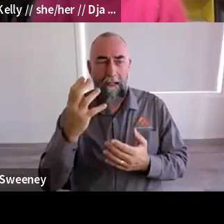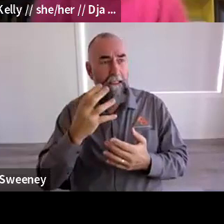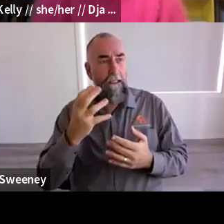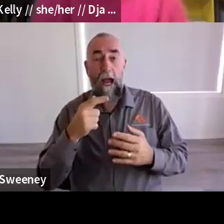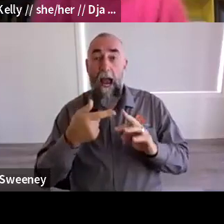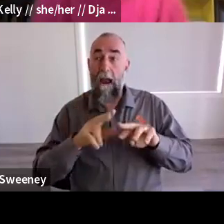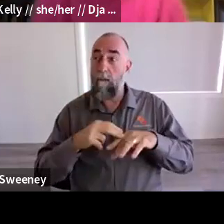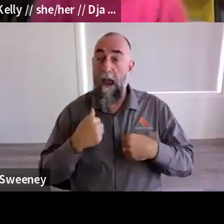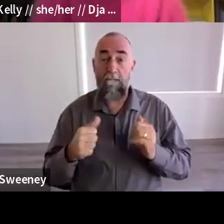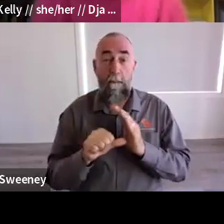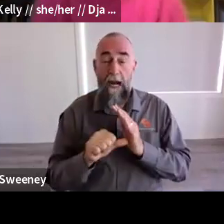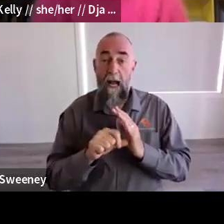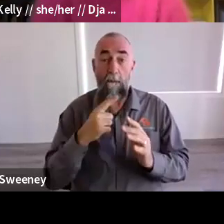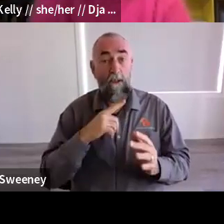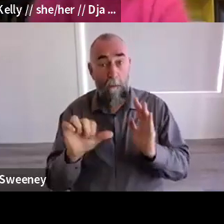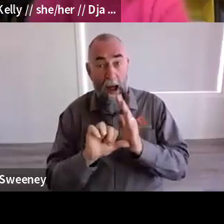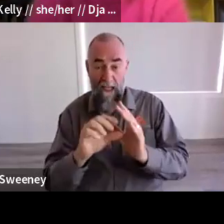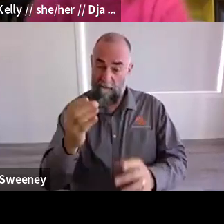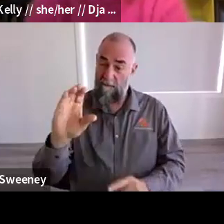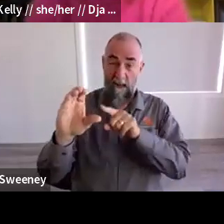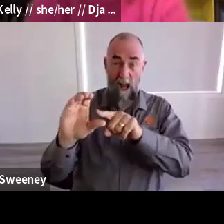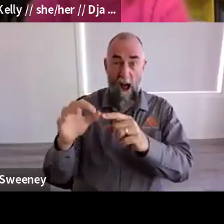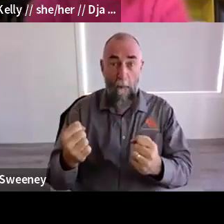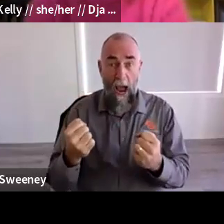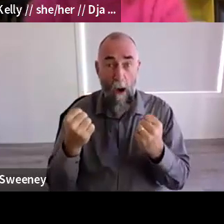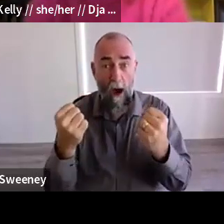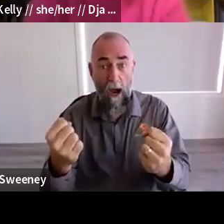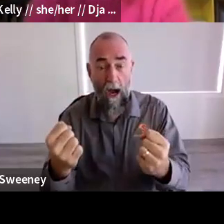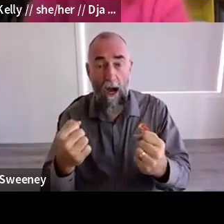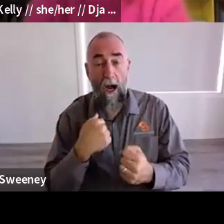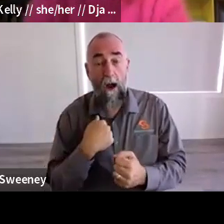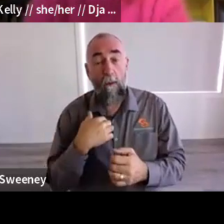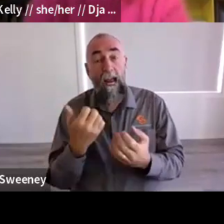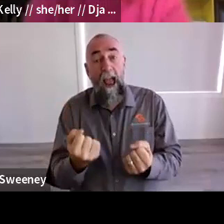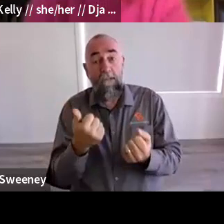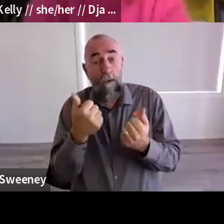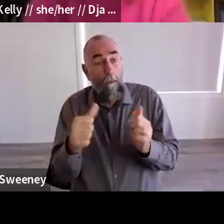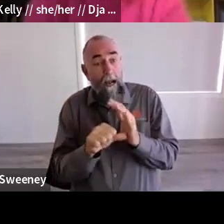wish we weren't so poor. I wish the wealth of this country - we could get